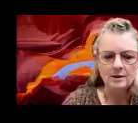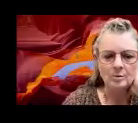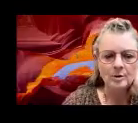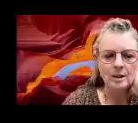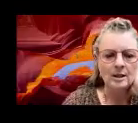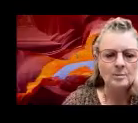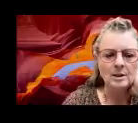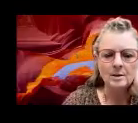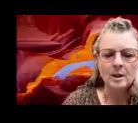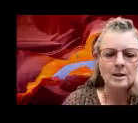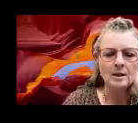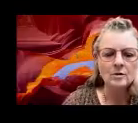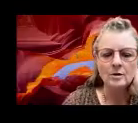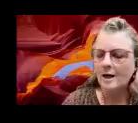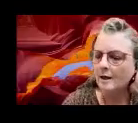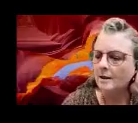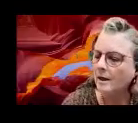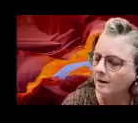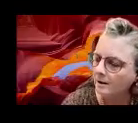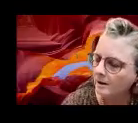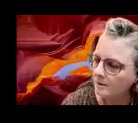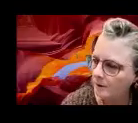you're pretending to be somebody that you're not, that can be